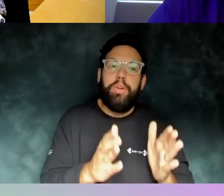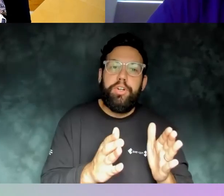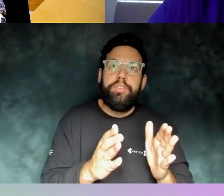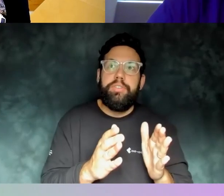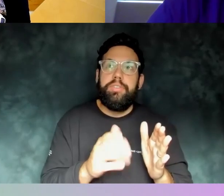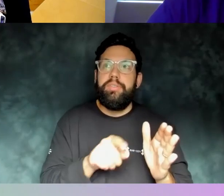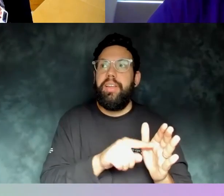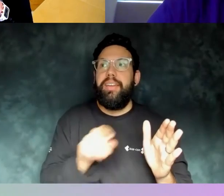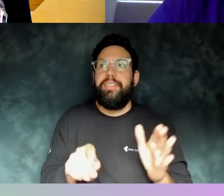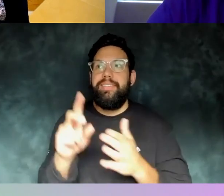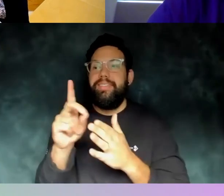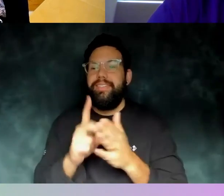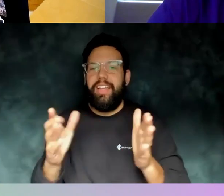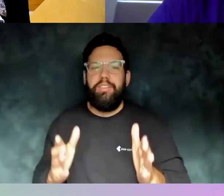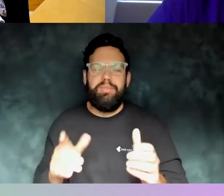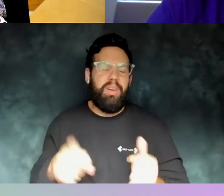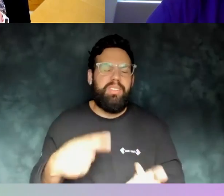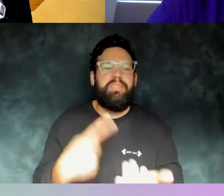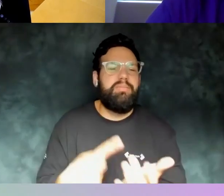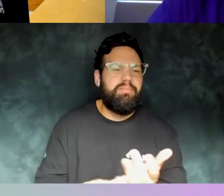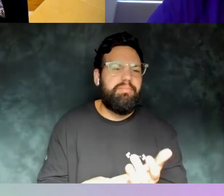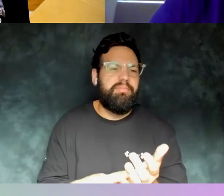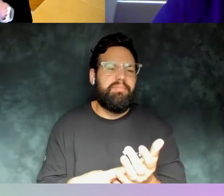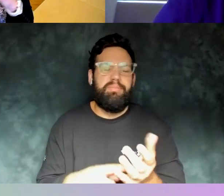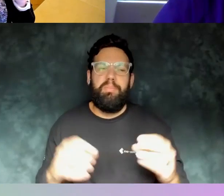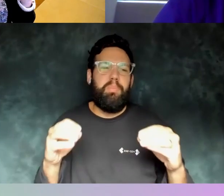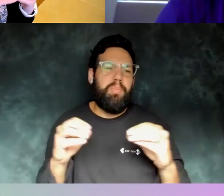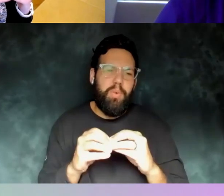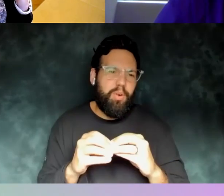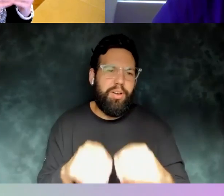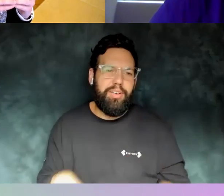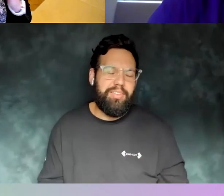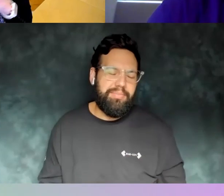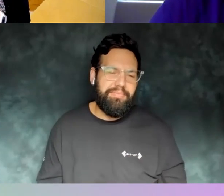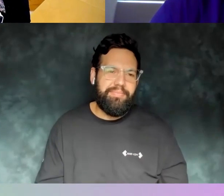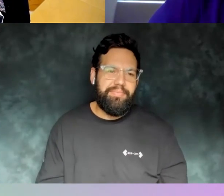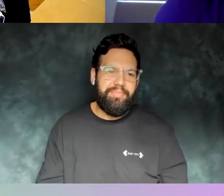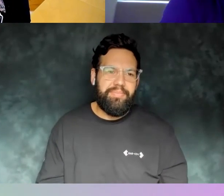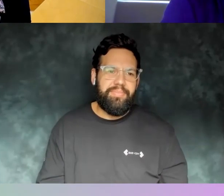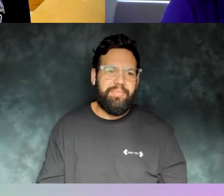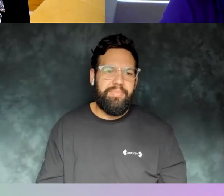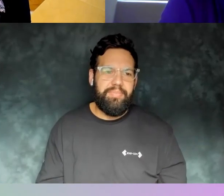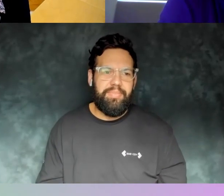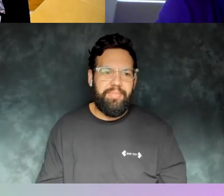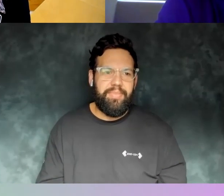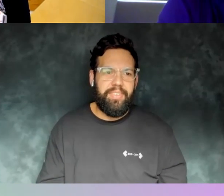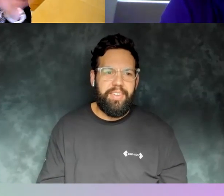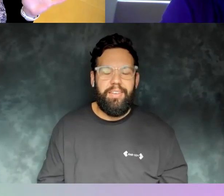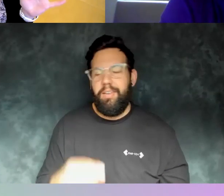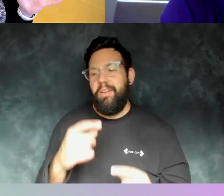and missing headings, and 46.1 for missing form or labels. So addressing one of these, it will significantly